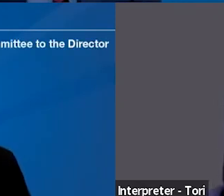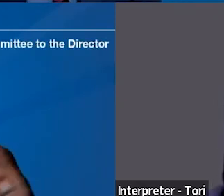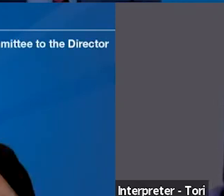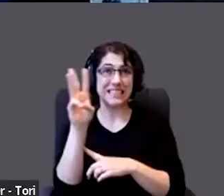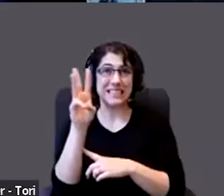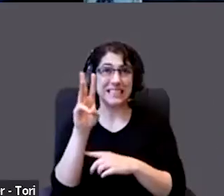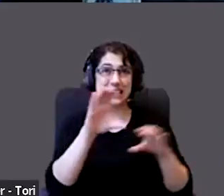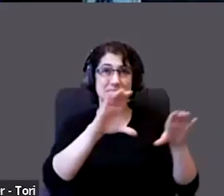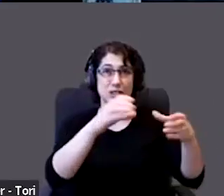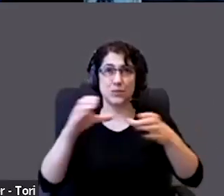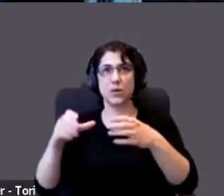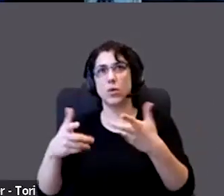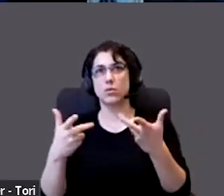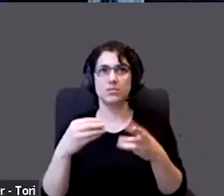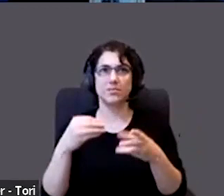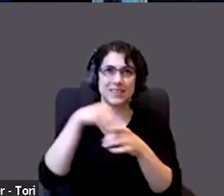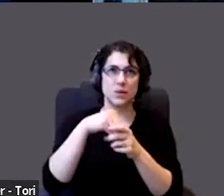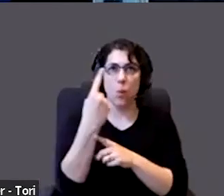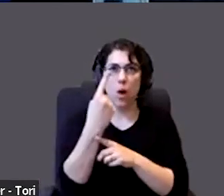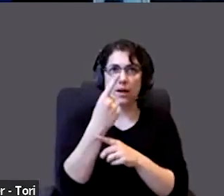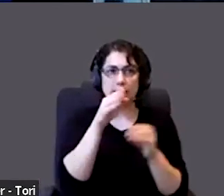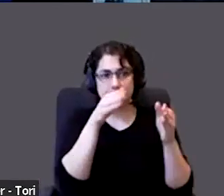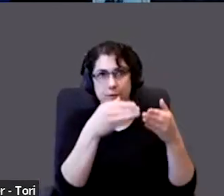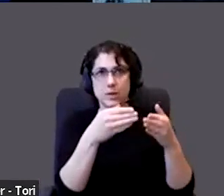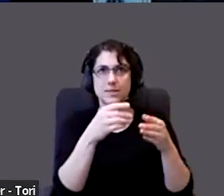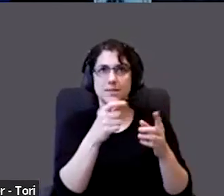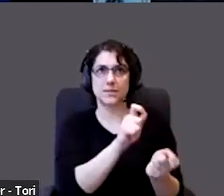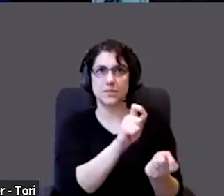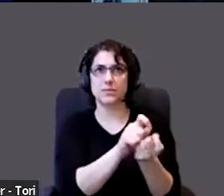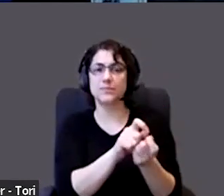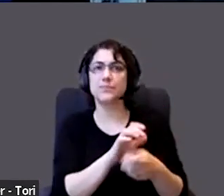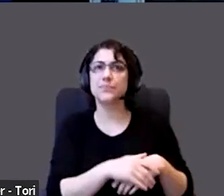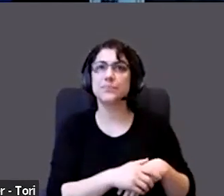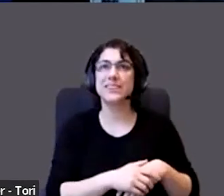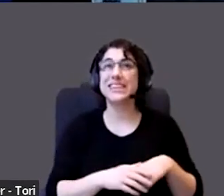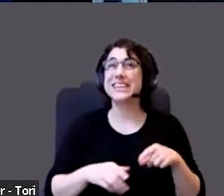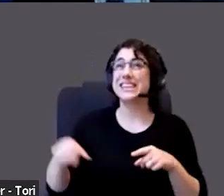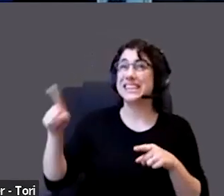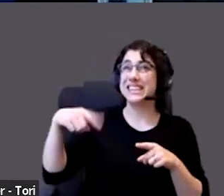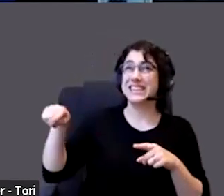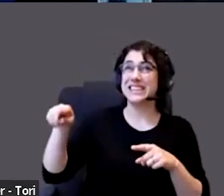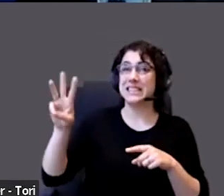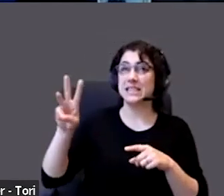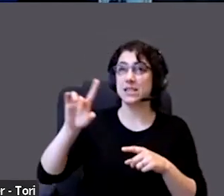or within one in particular. These six questions are the ones that we would pose to the group.